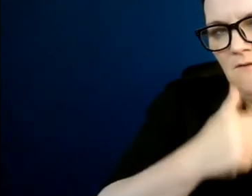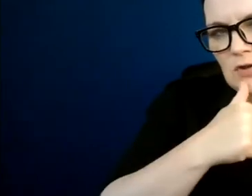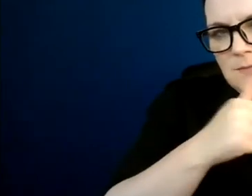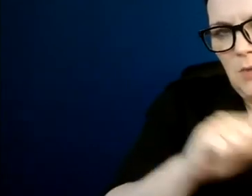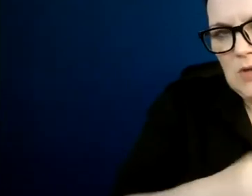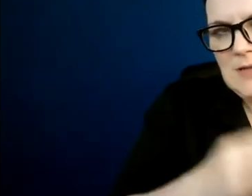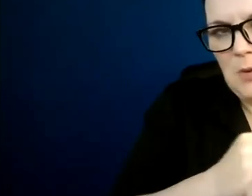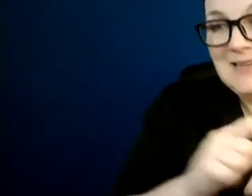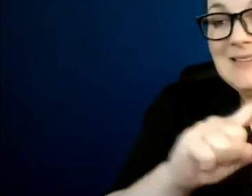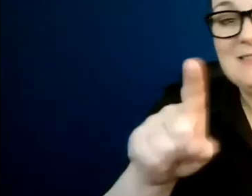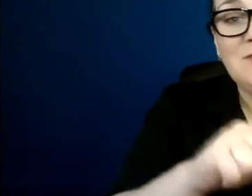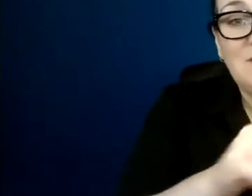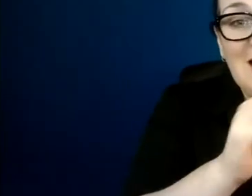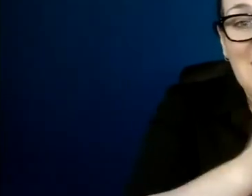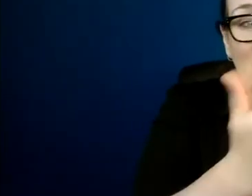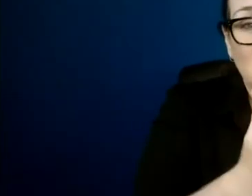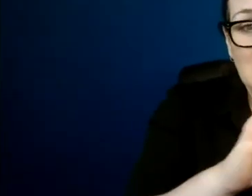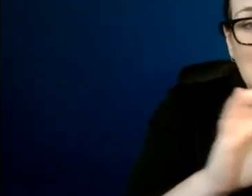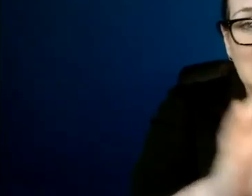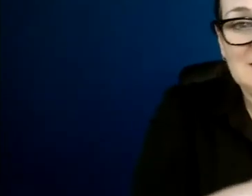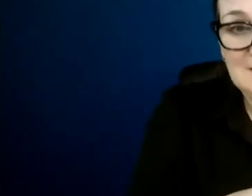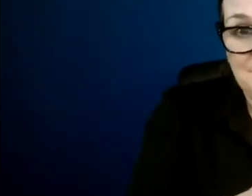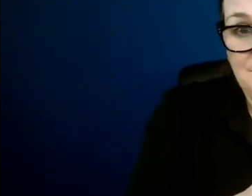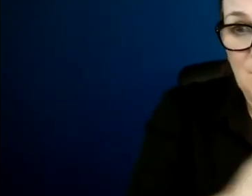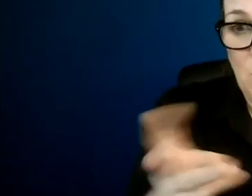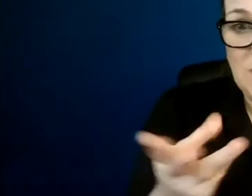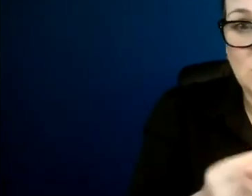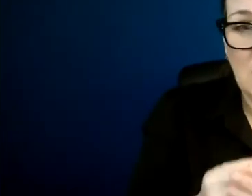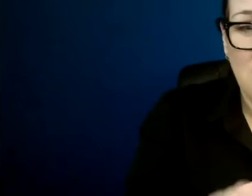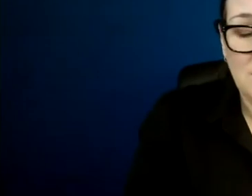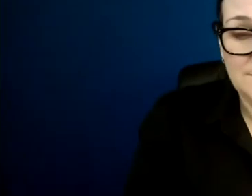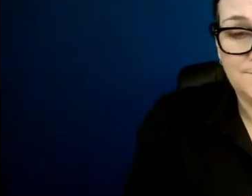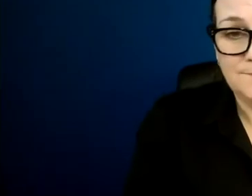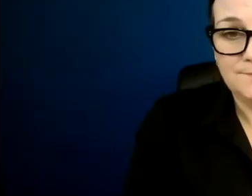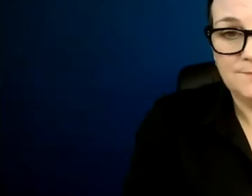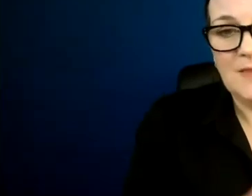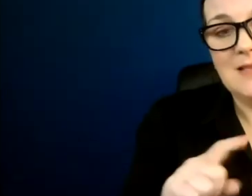approach, and the parties engaging together. A second point then I will make is